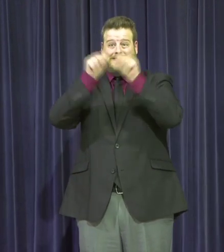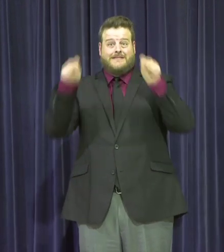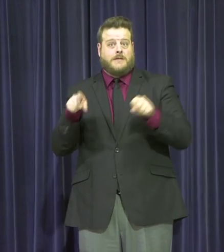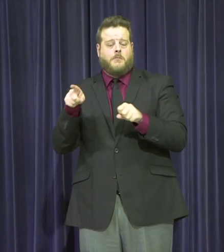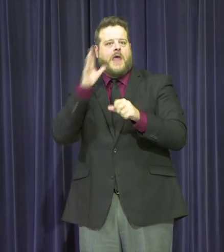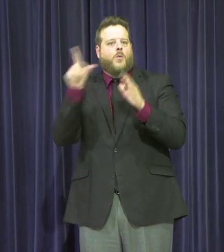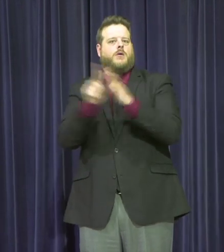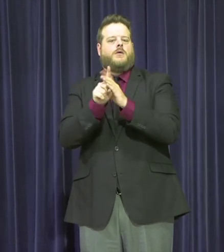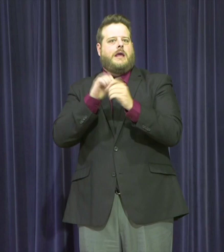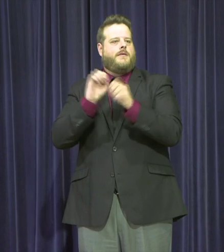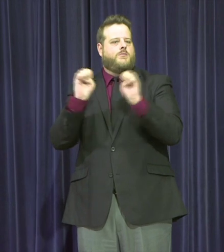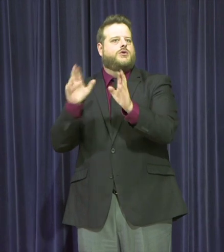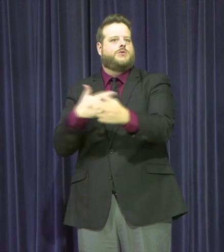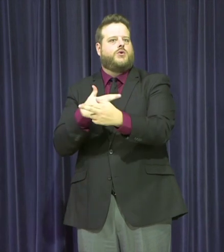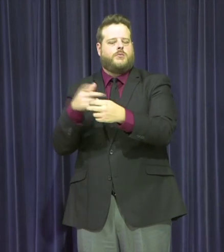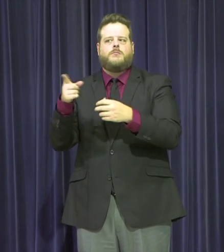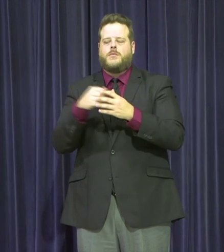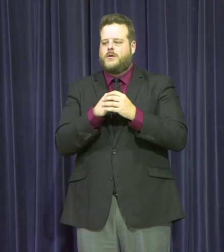up in the emergency room.